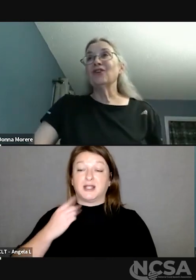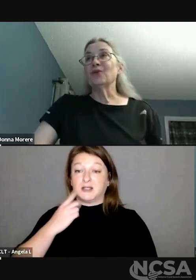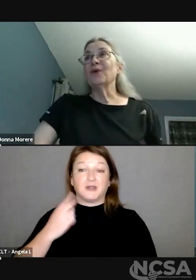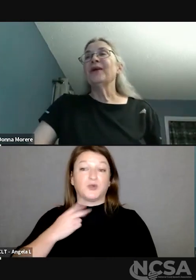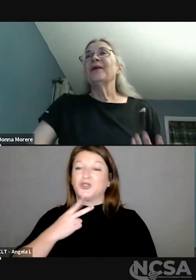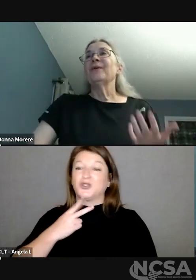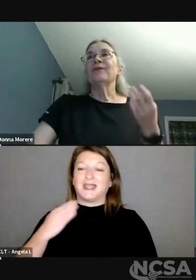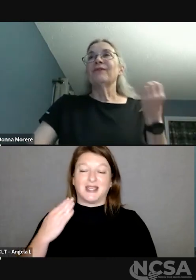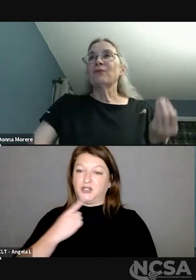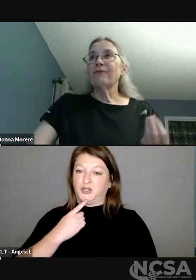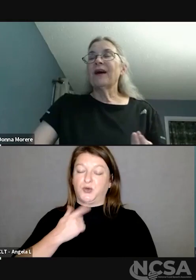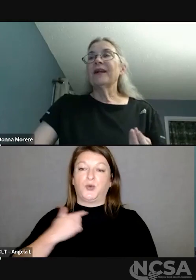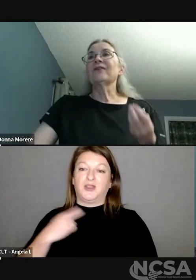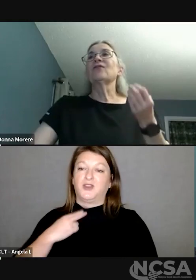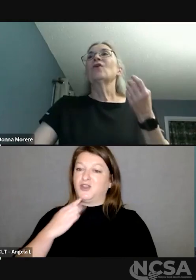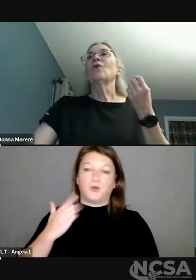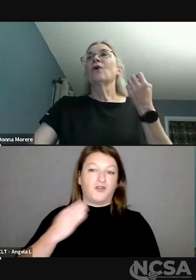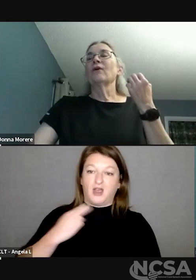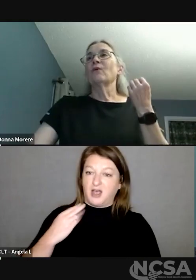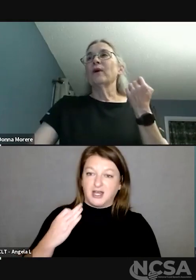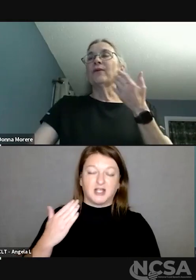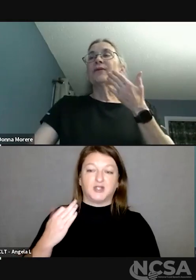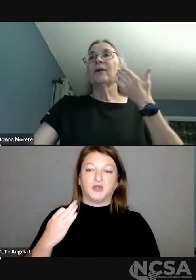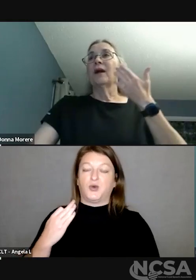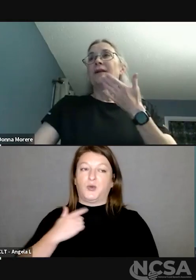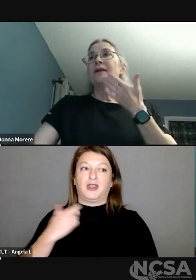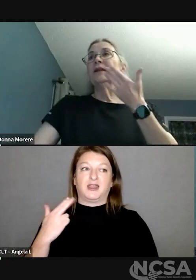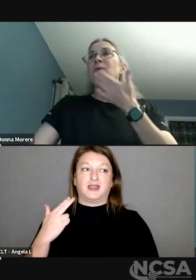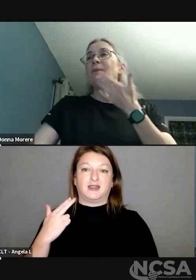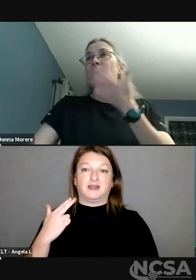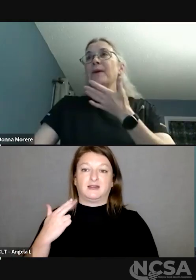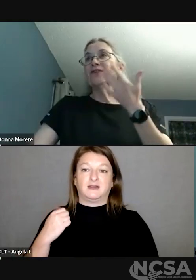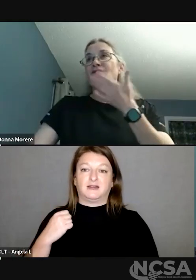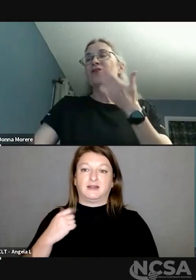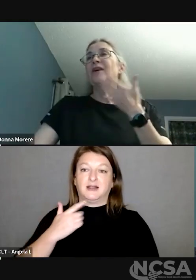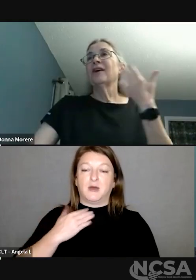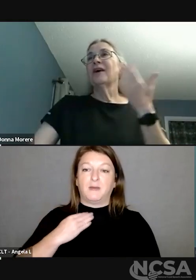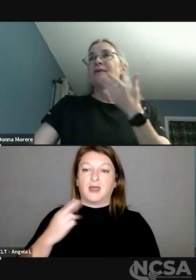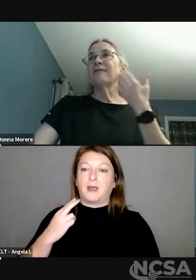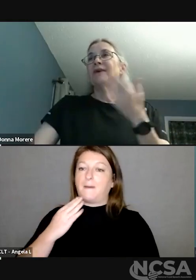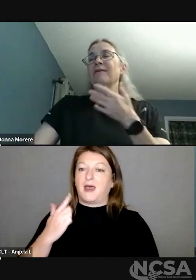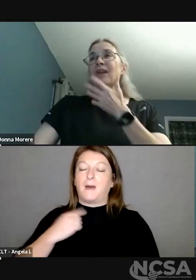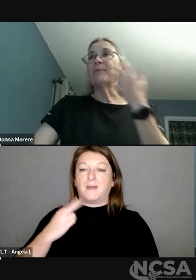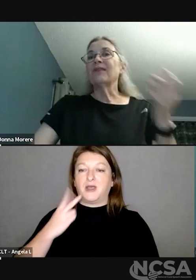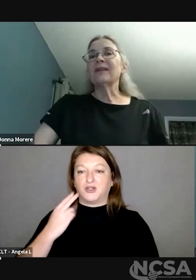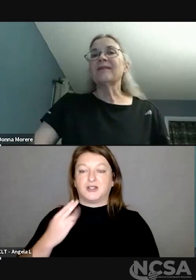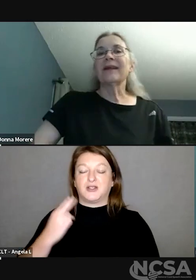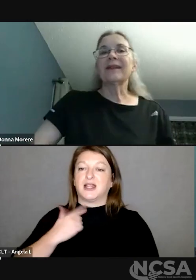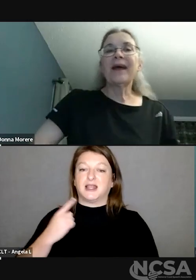do with visual phonics, or with Lindamood pictures of the lips and things like that